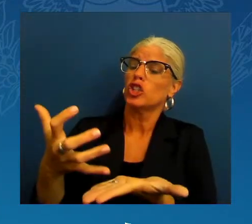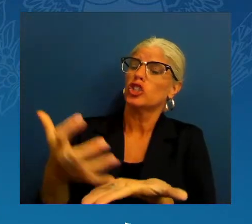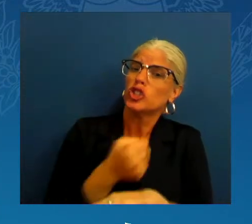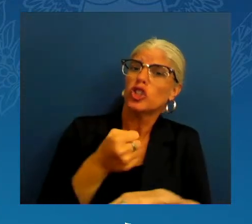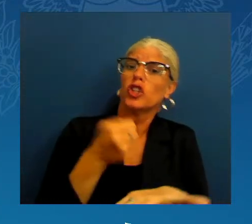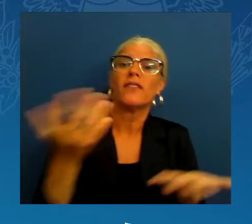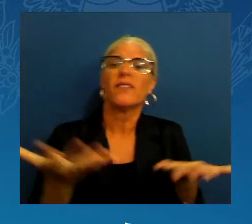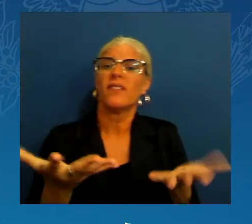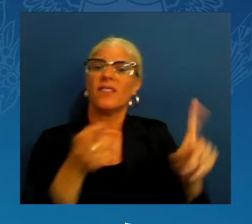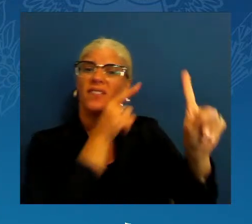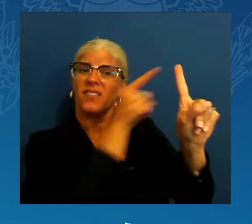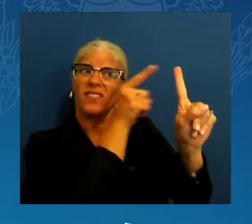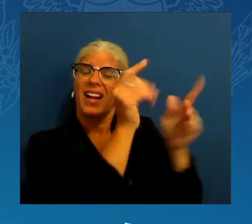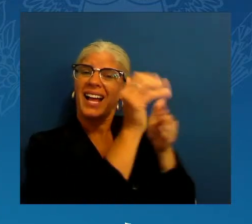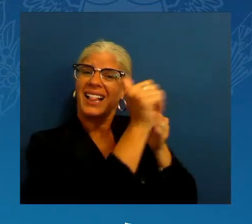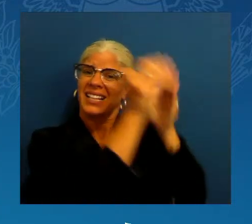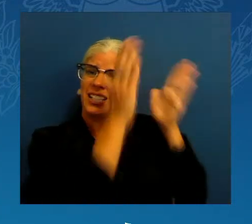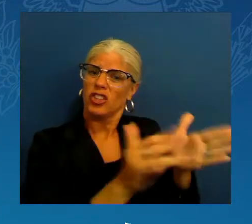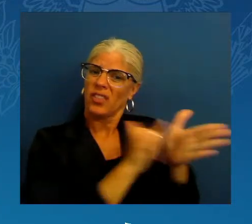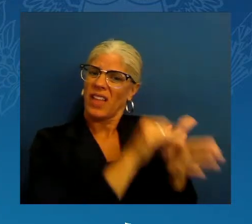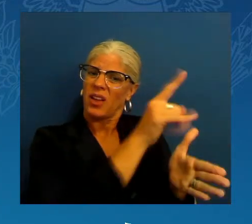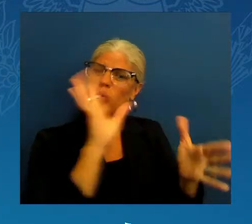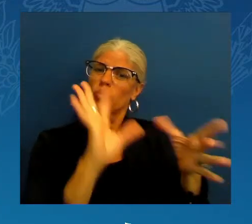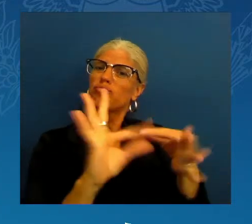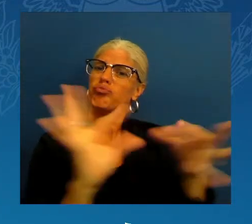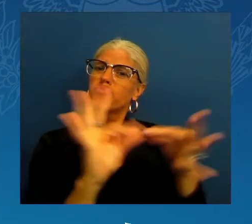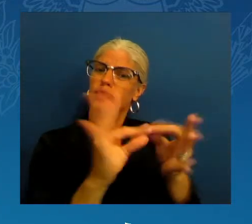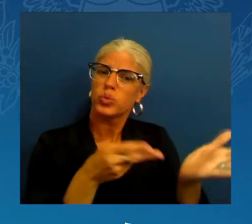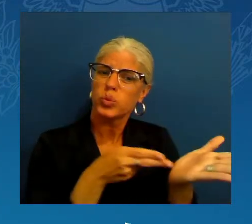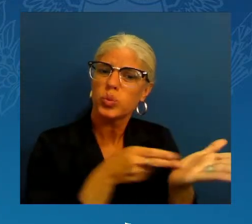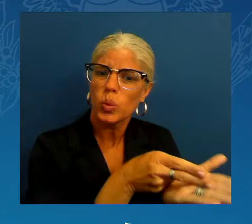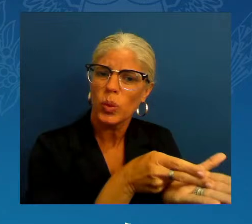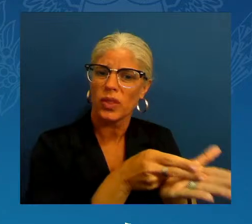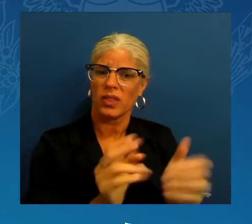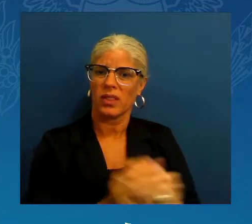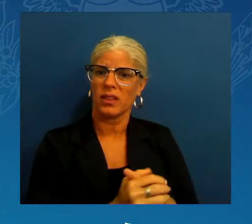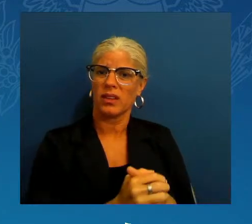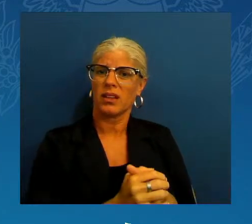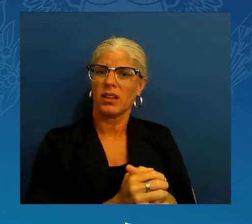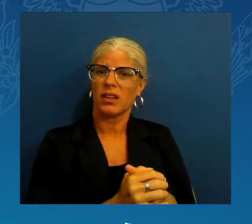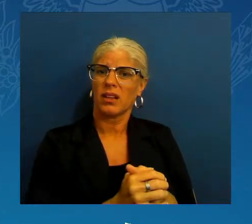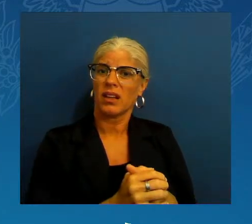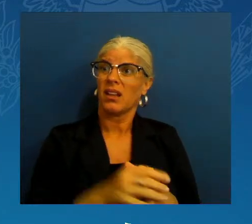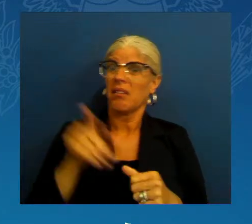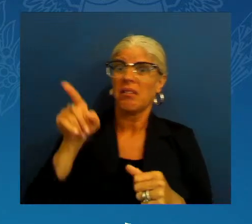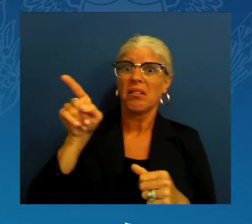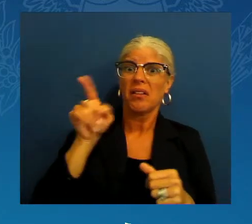a leader who does not respond with hostility and anger when confronted with the facts.